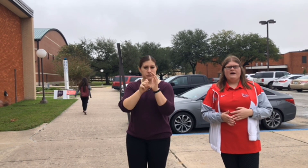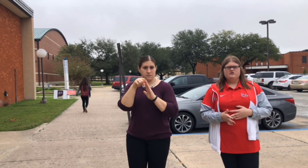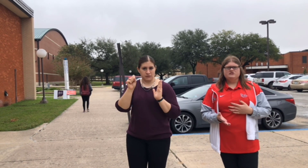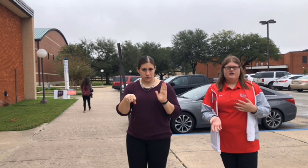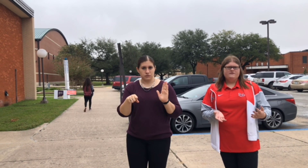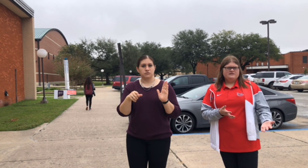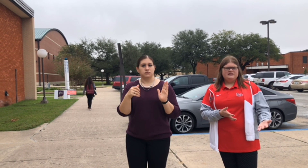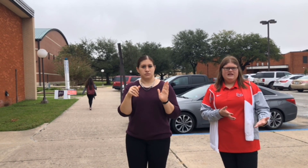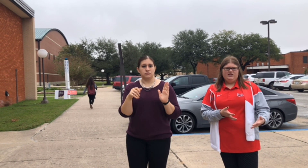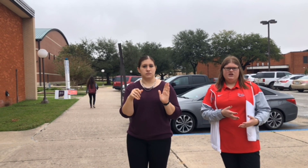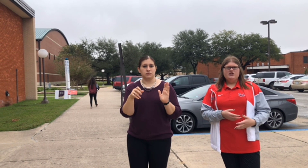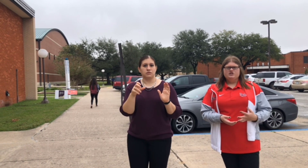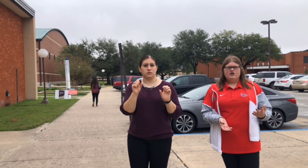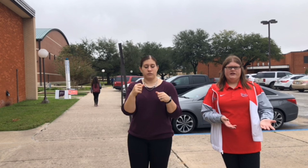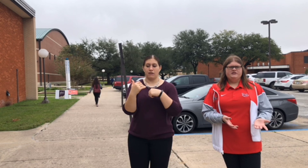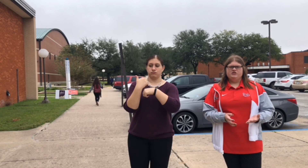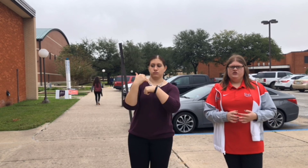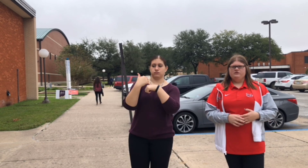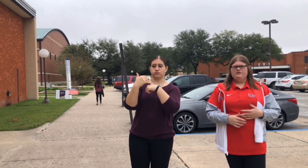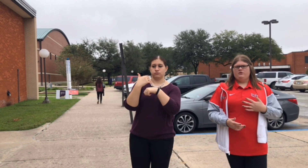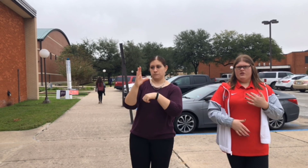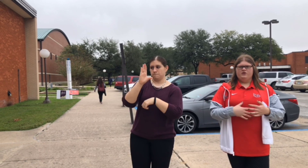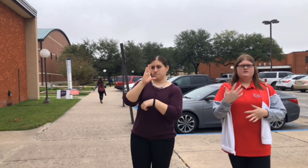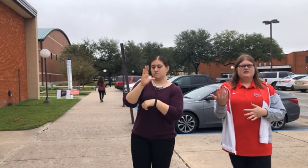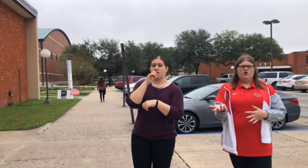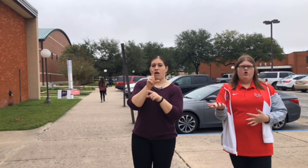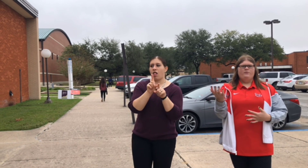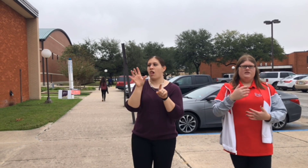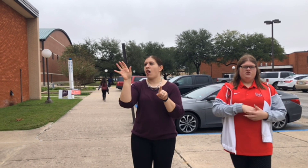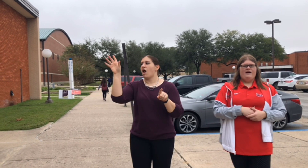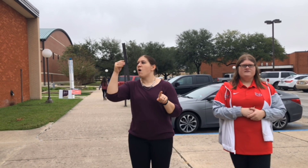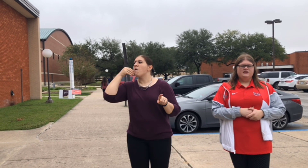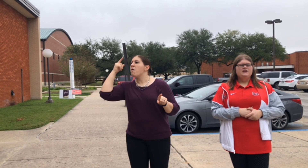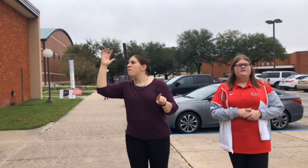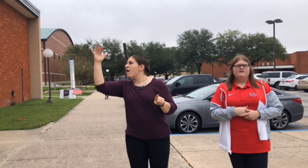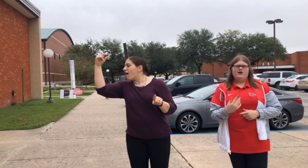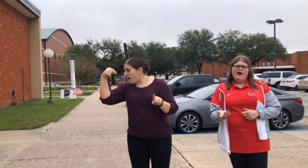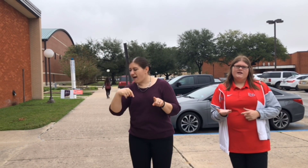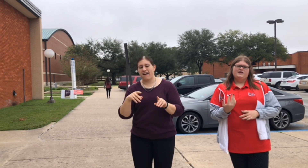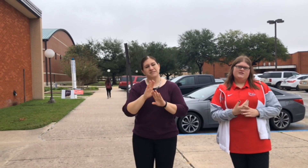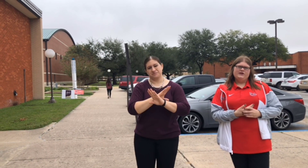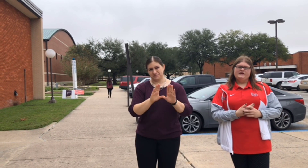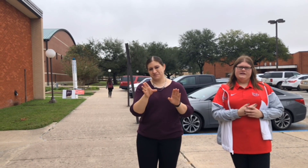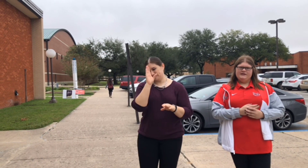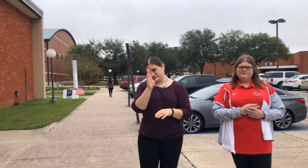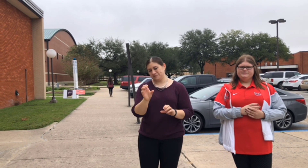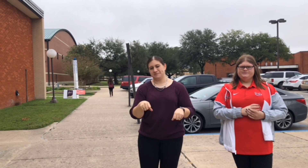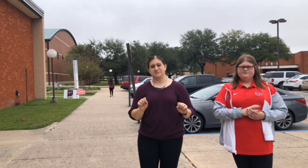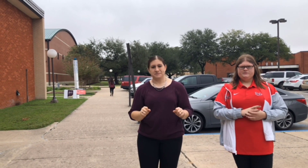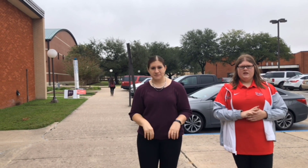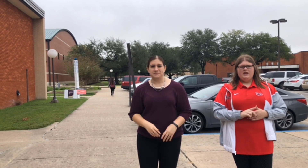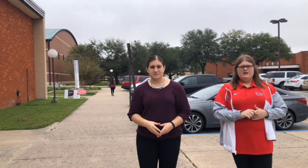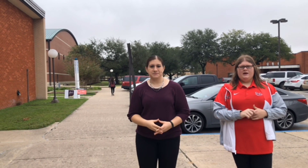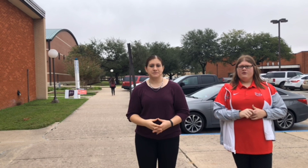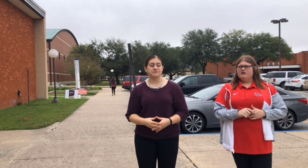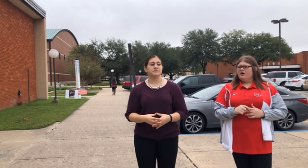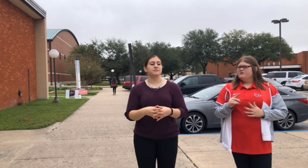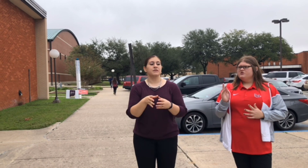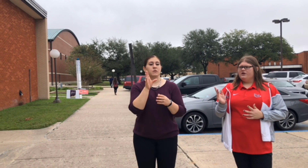have your stuff sent here, directly to you, rather sent home while you try to figure out how to get there and get it. Now we're going to go into our